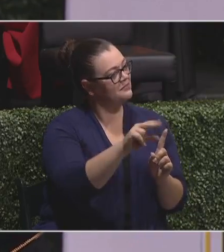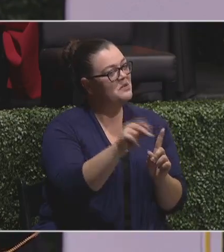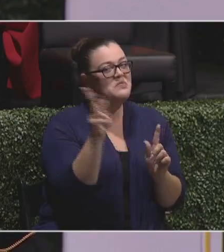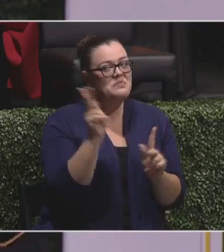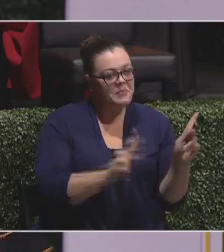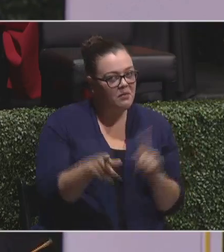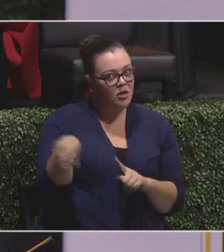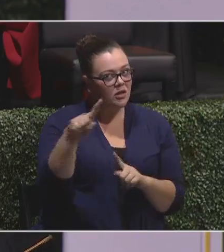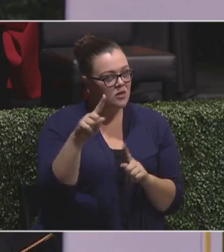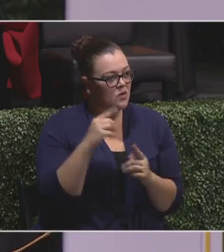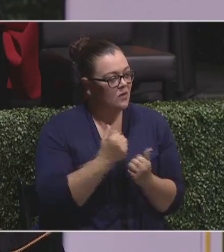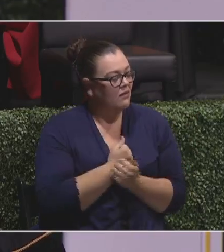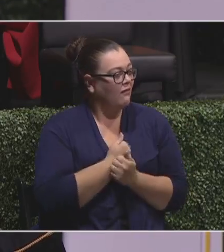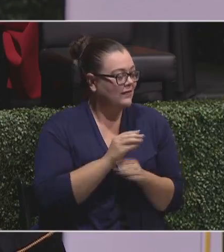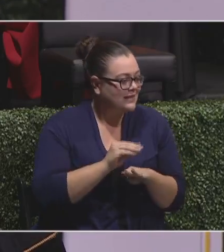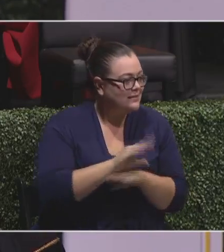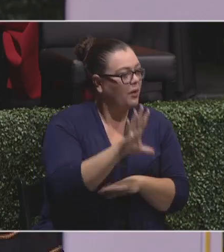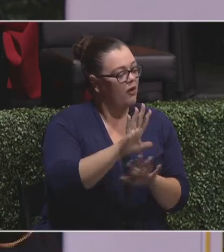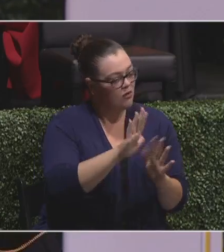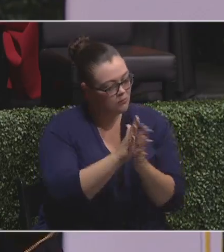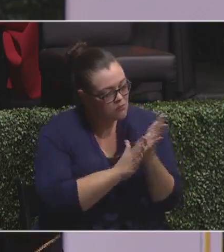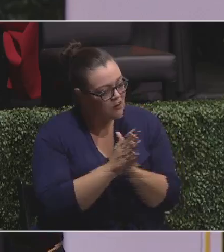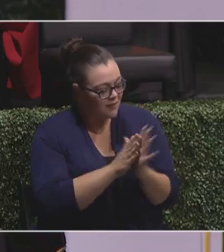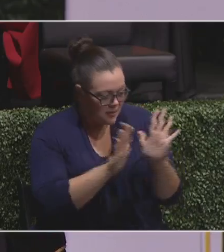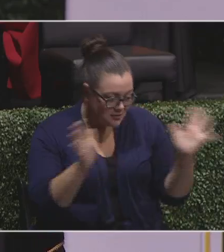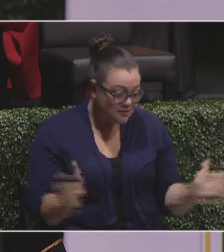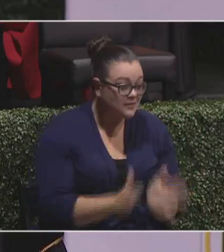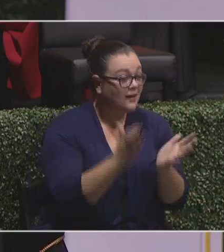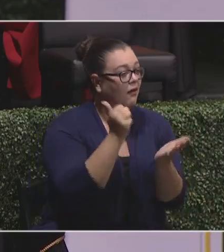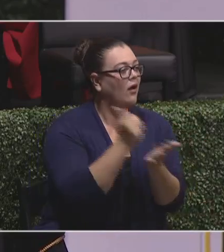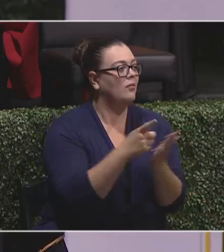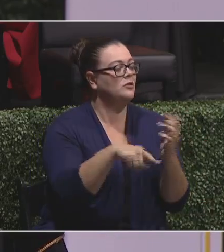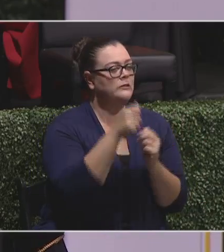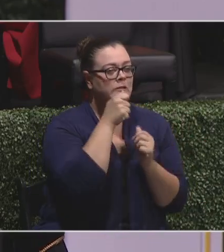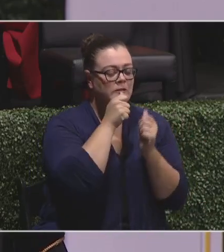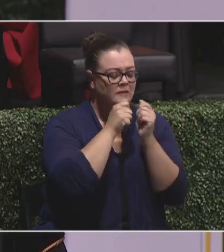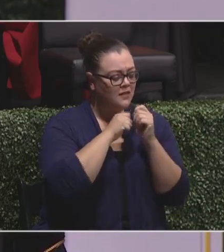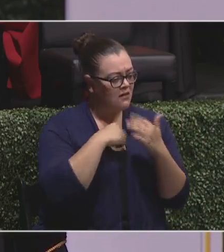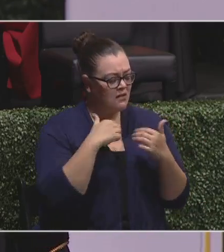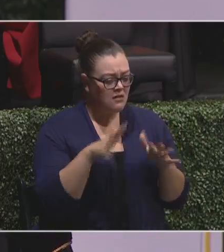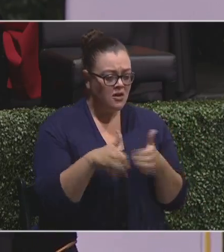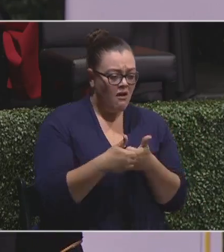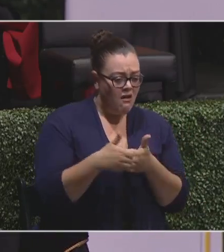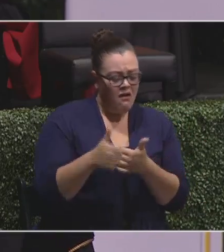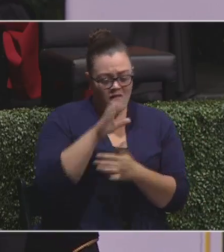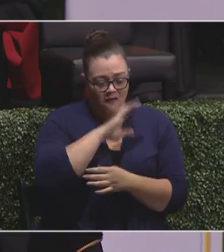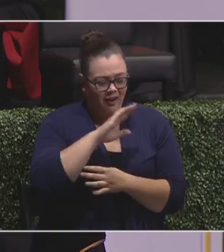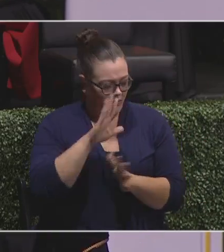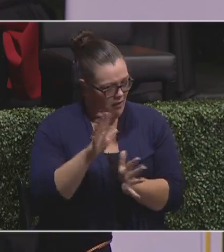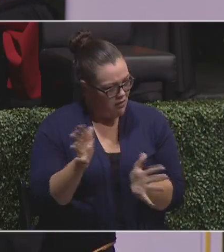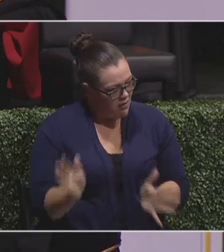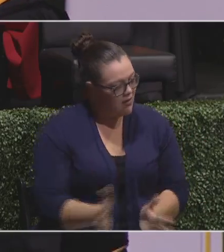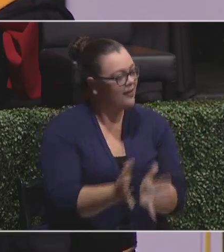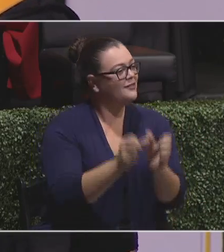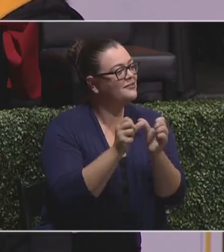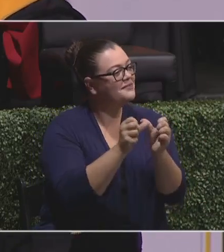LOVE BUT YOU'RE ALSO WALKING FOR THE PEOPLE YOU LOVE. YOU DIDN'T ACCOMPLISH THIS IMPORTANT GOAL ALONE. THE PEOPLE YOU LOVE